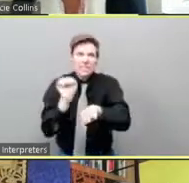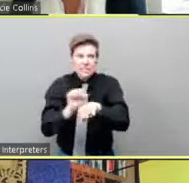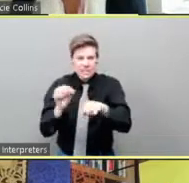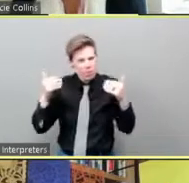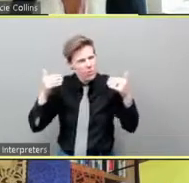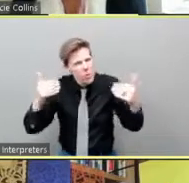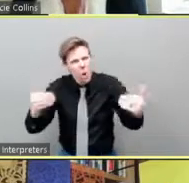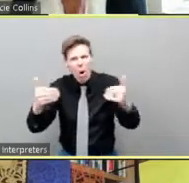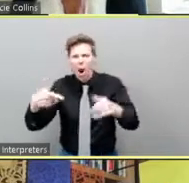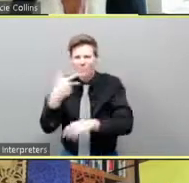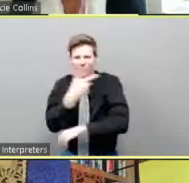Next slide,